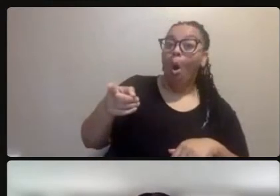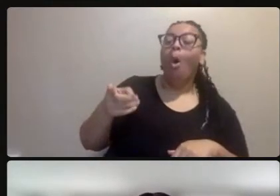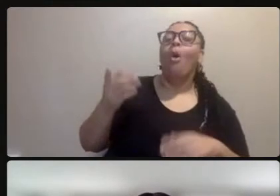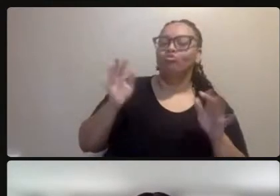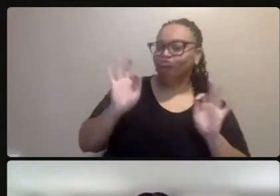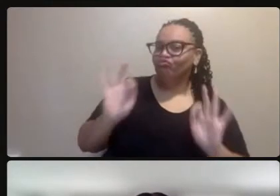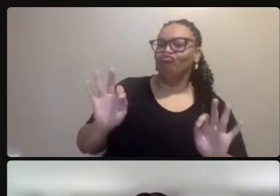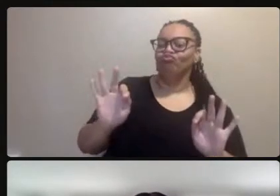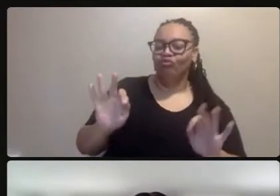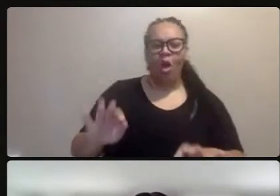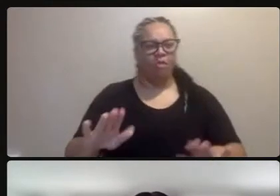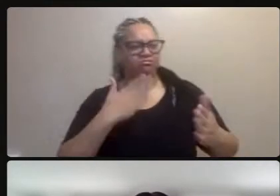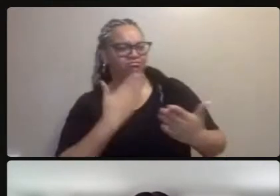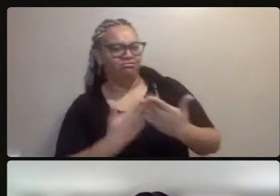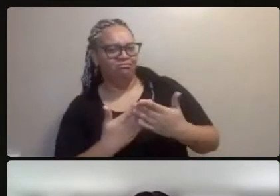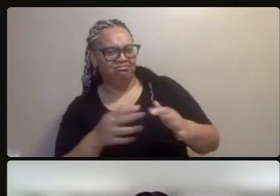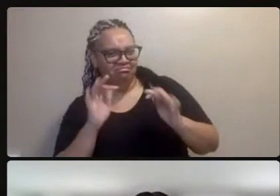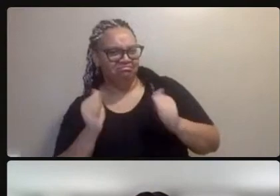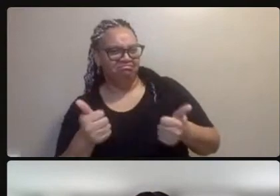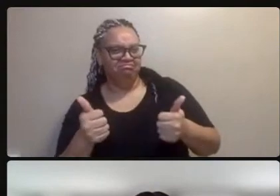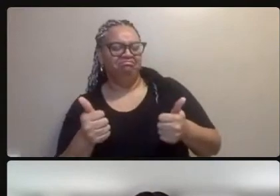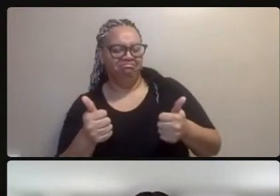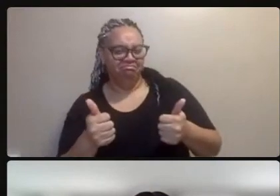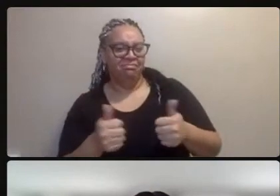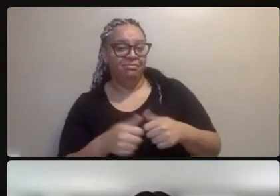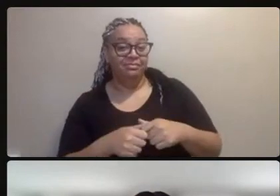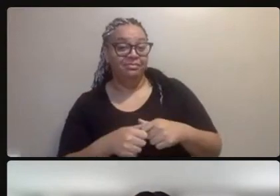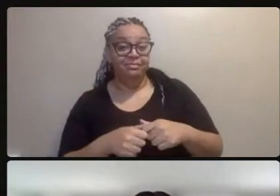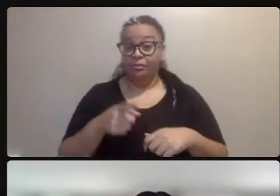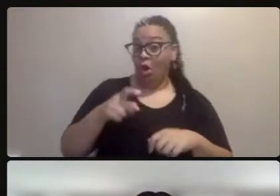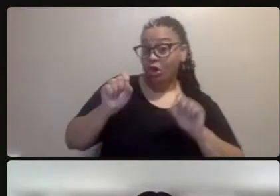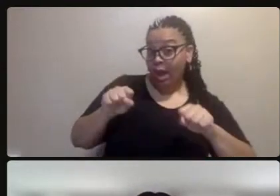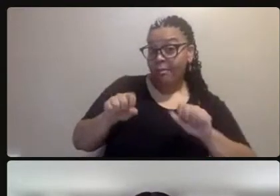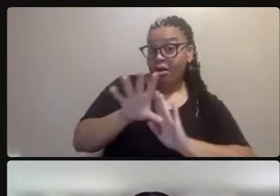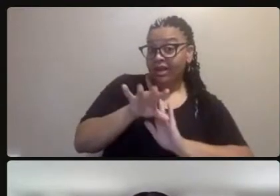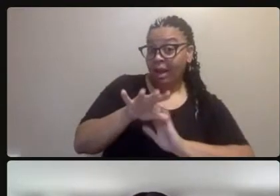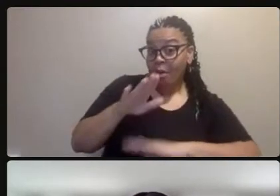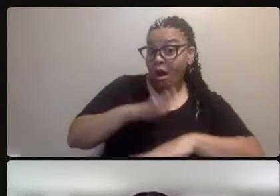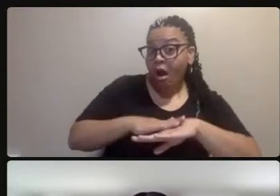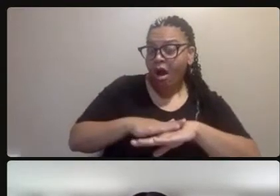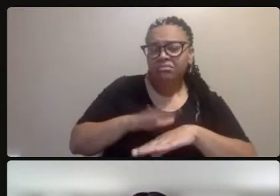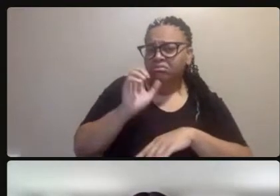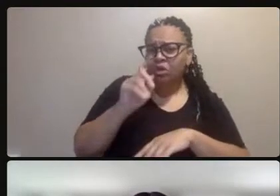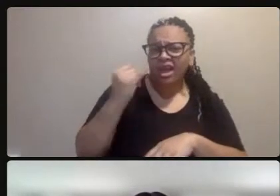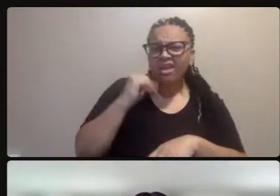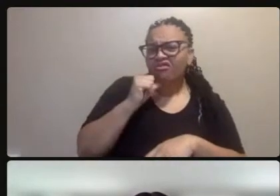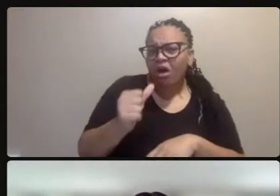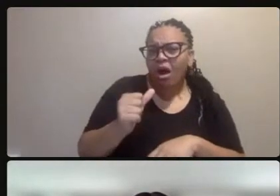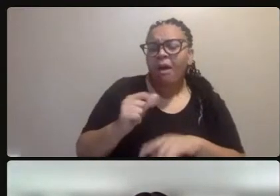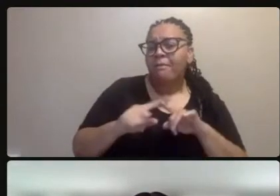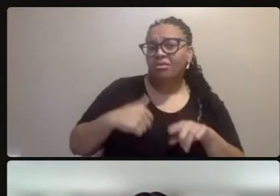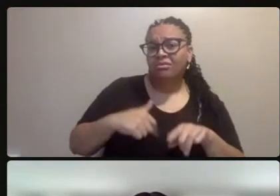BACK? CAN YOU CAN YOU HEAR ME NOW? OH , THERE YOU ARE. HI. OK.